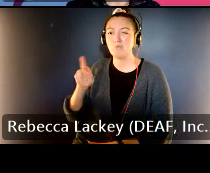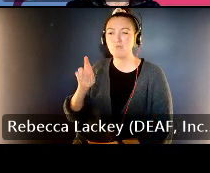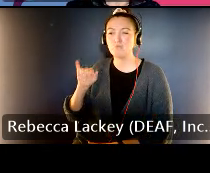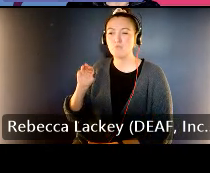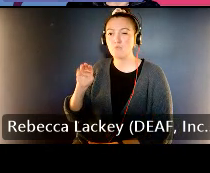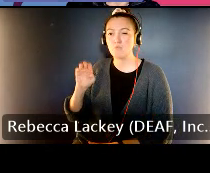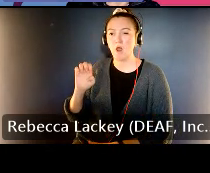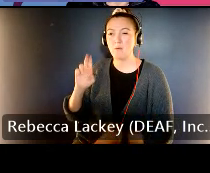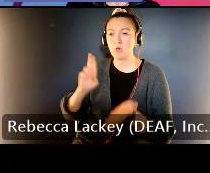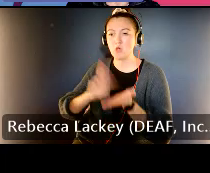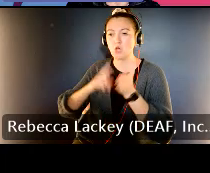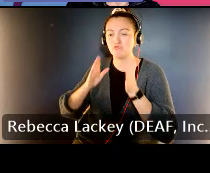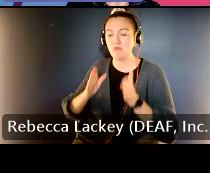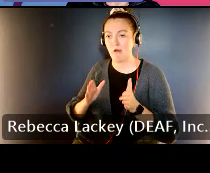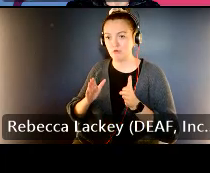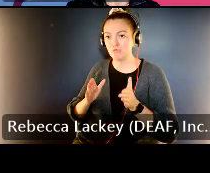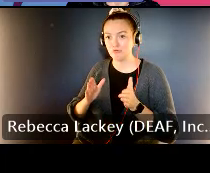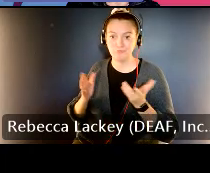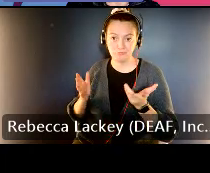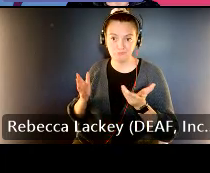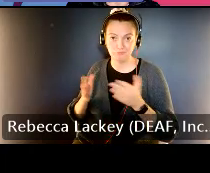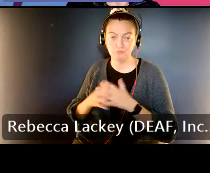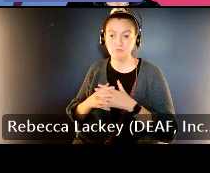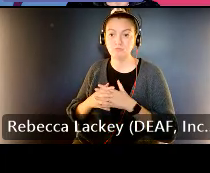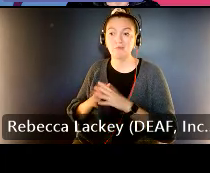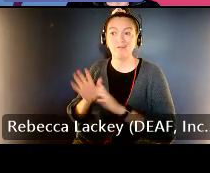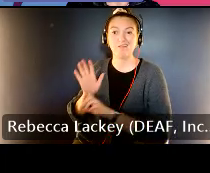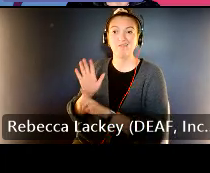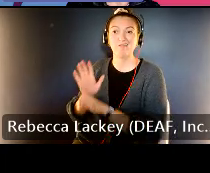and the their workforce makeup.